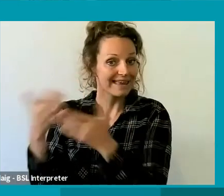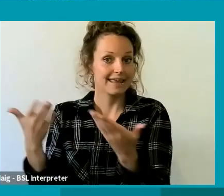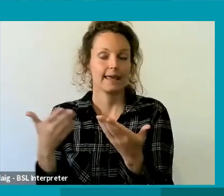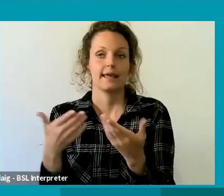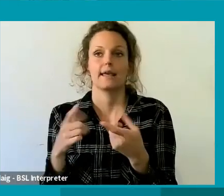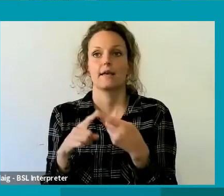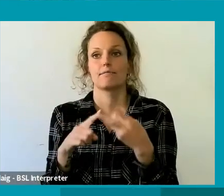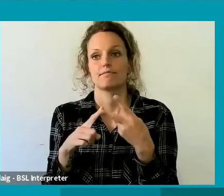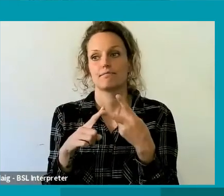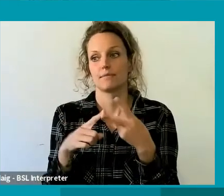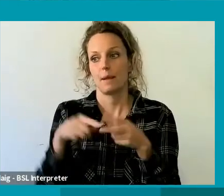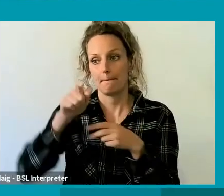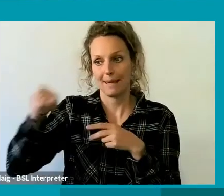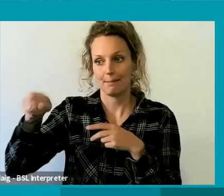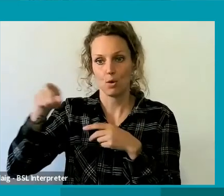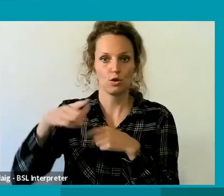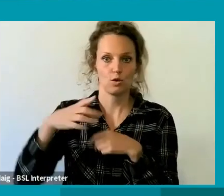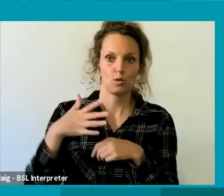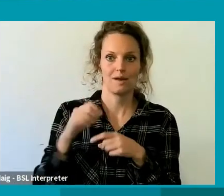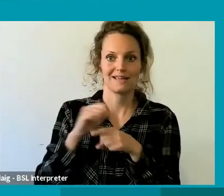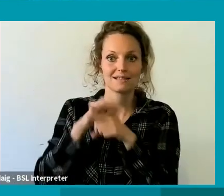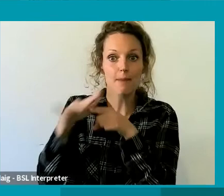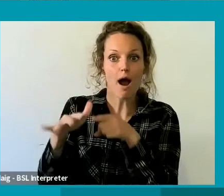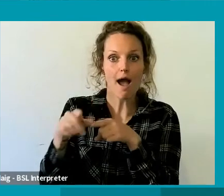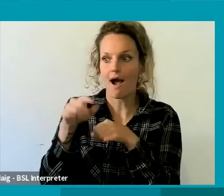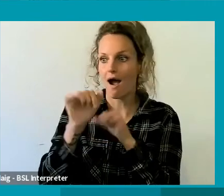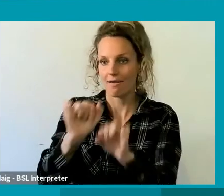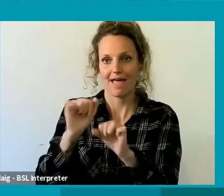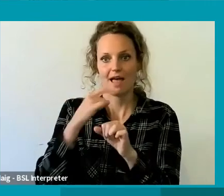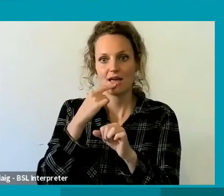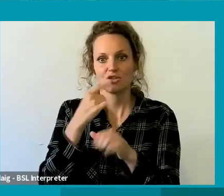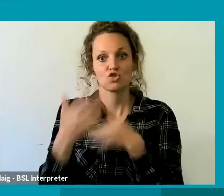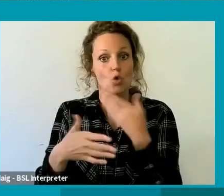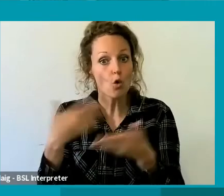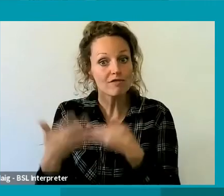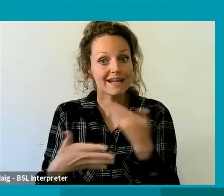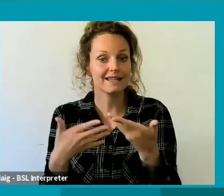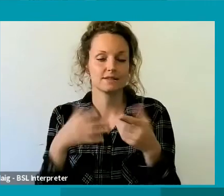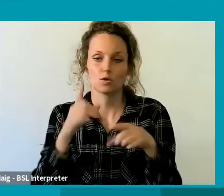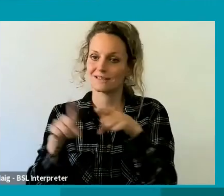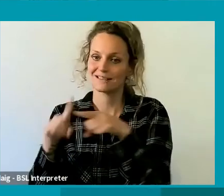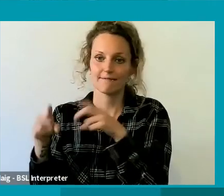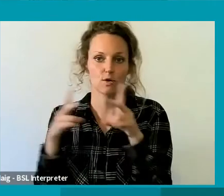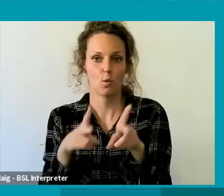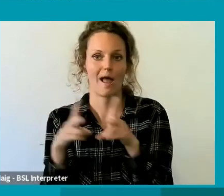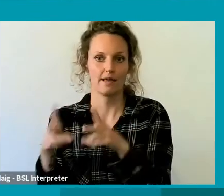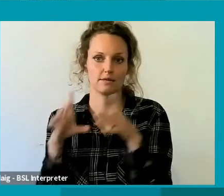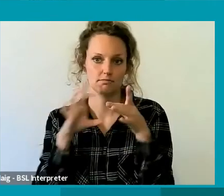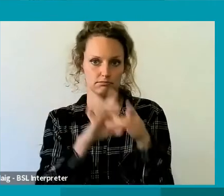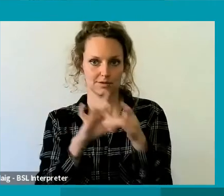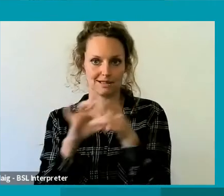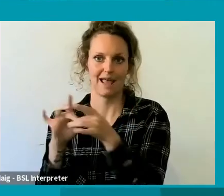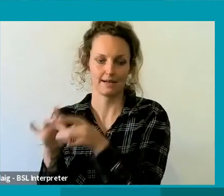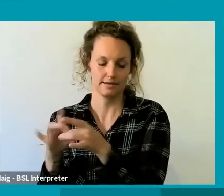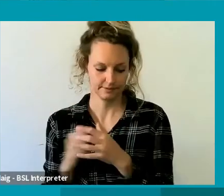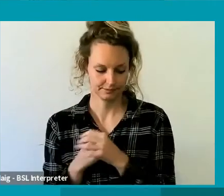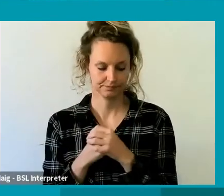you know their stories and this thing to there a storytelling. Absolutely no. If anyone is interested in another